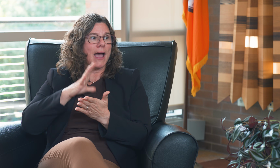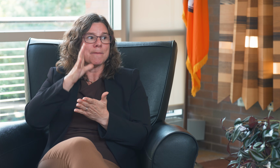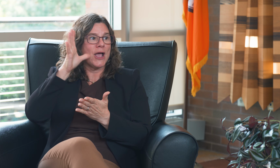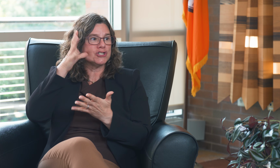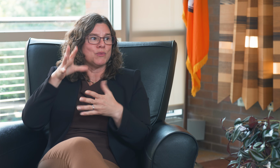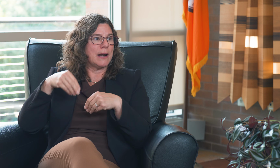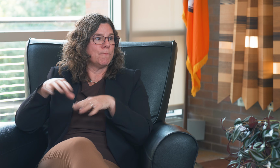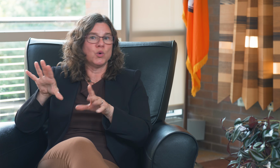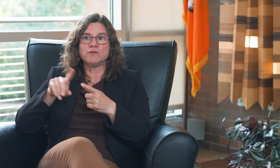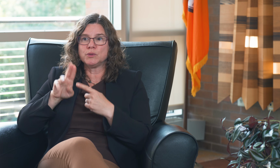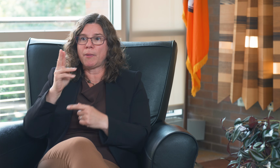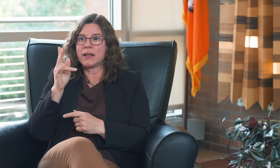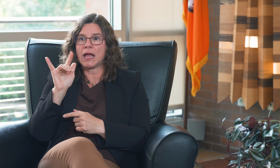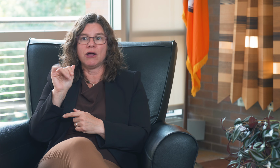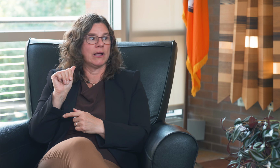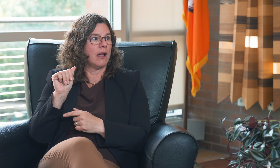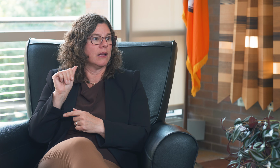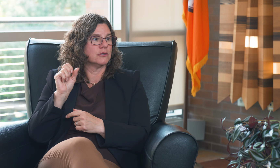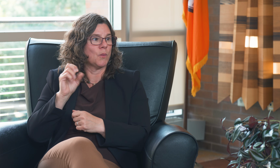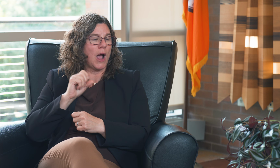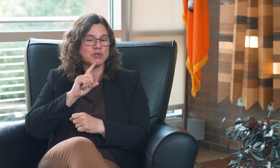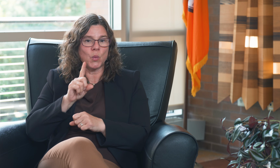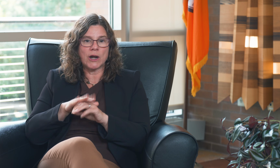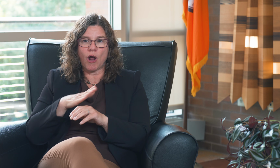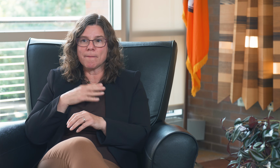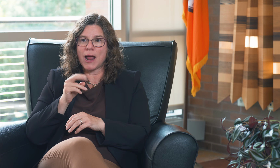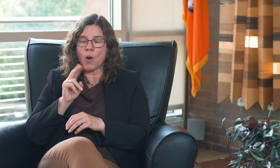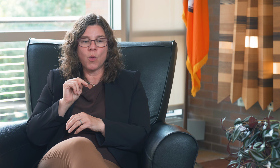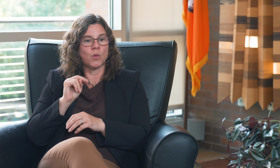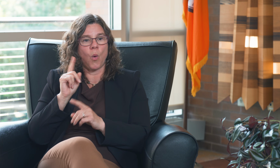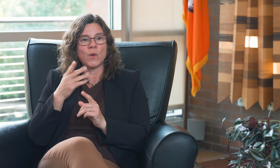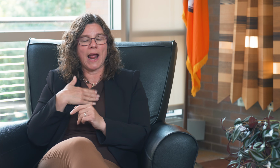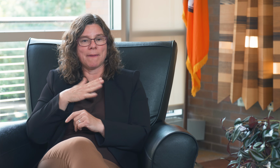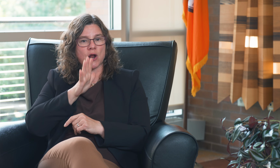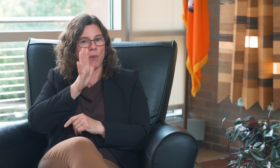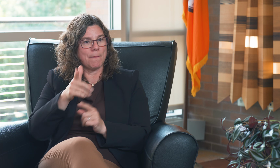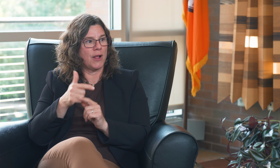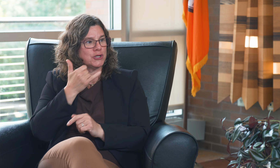And at that time, my parents had actually moved to Bulgaria, so I was really on my own.